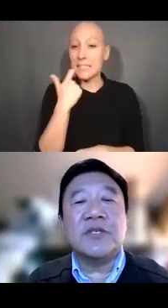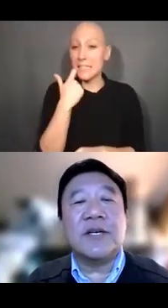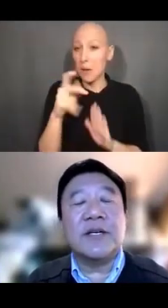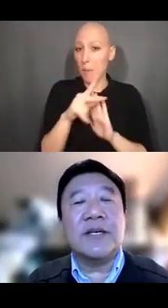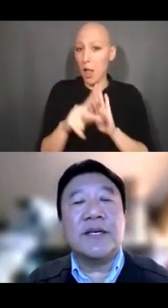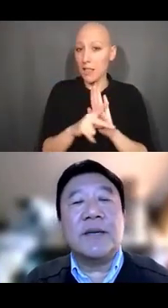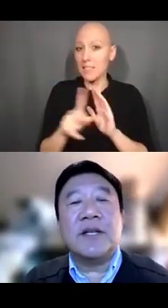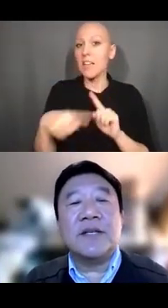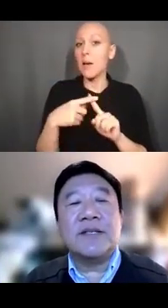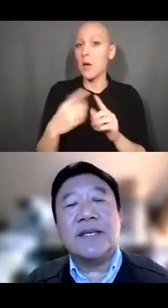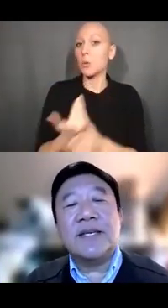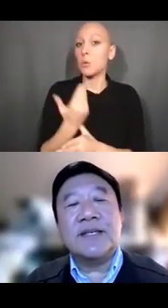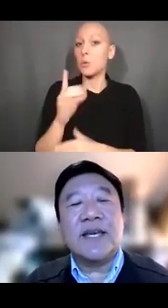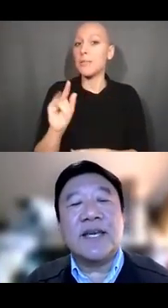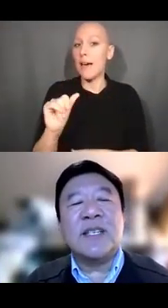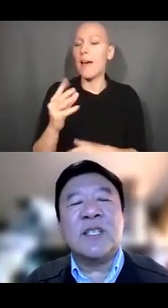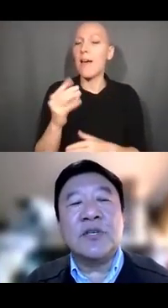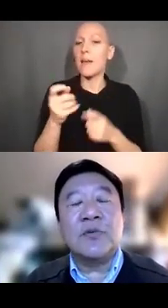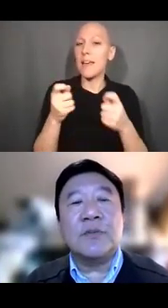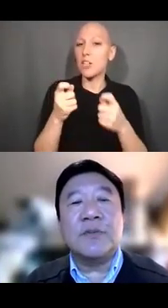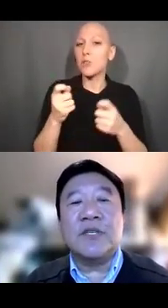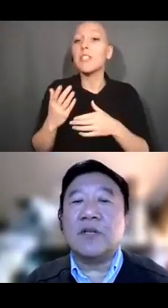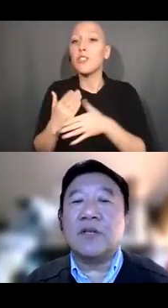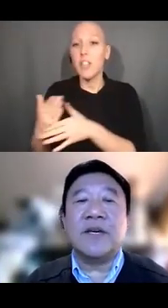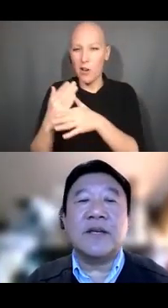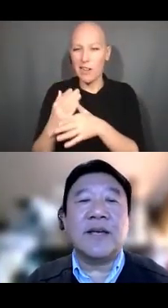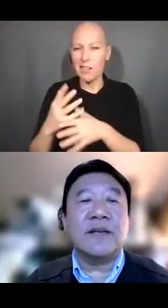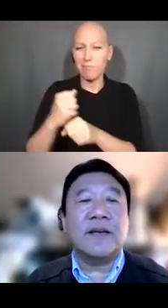Sharing Policy is actually going to be talked about at length